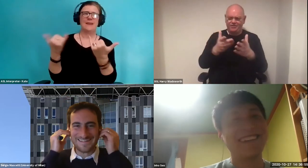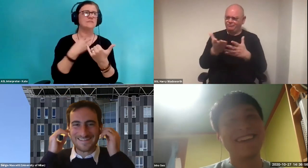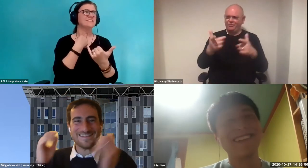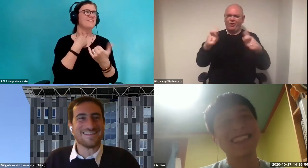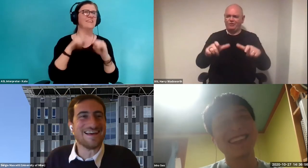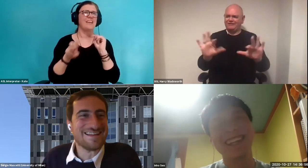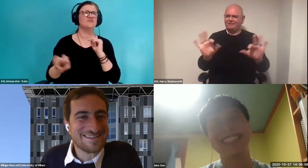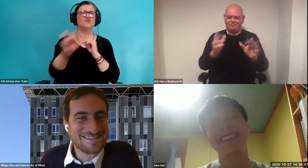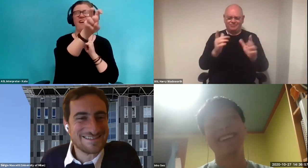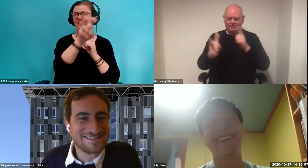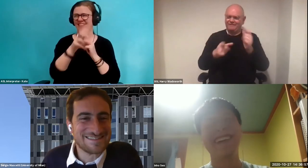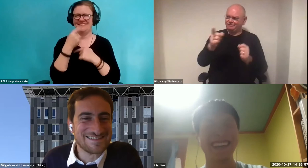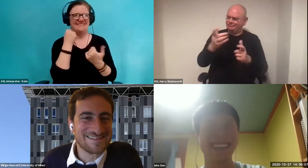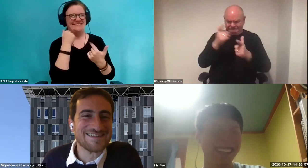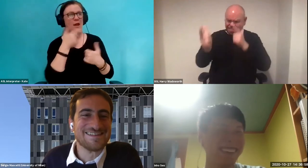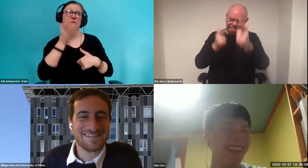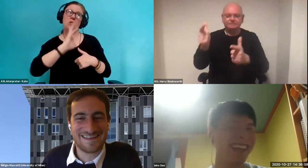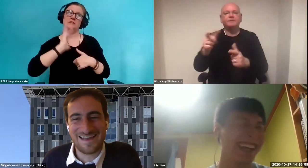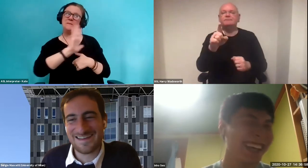It was three years ago!